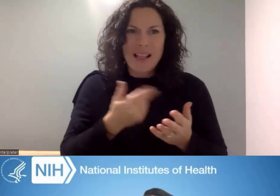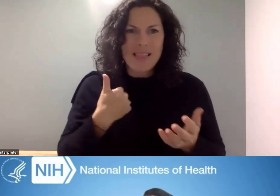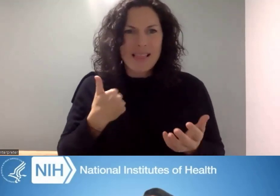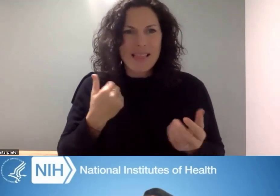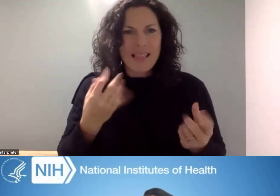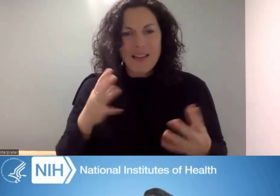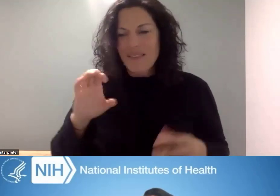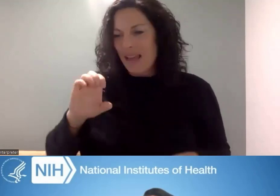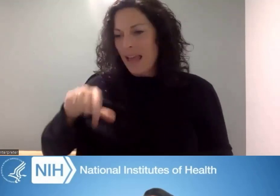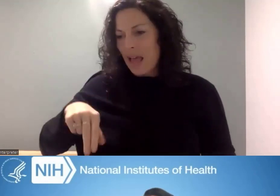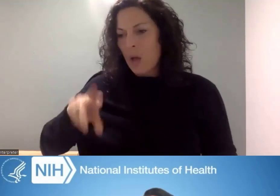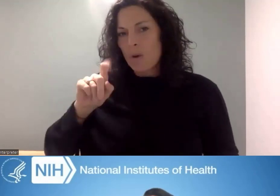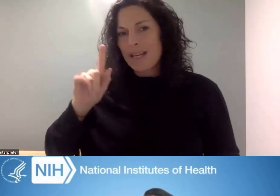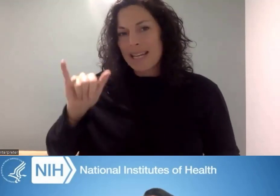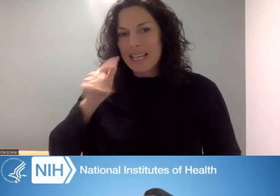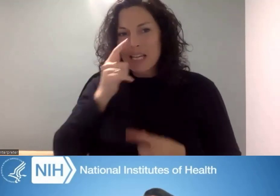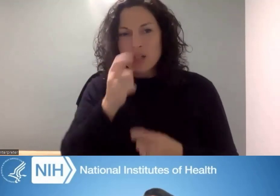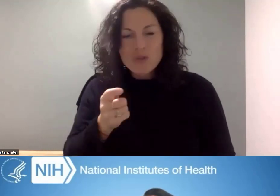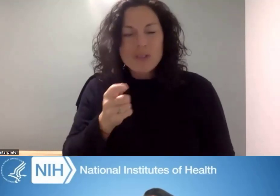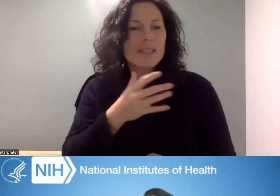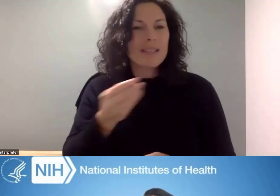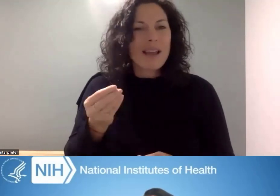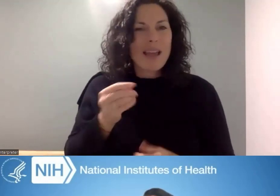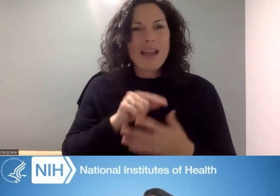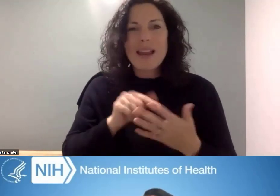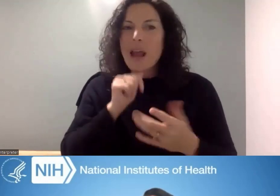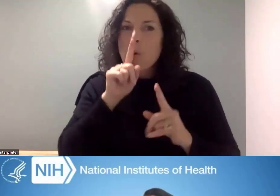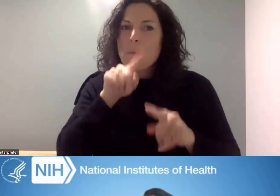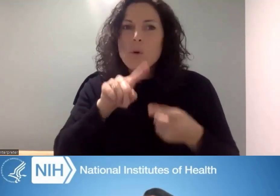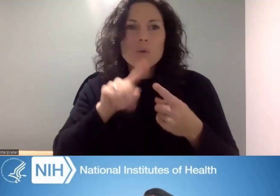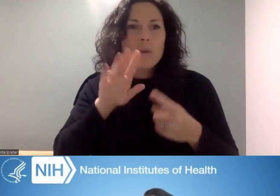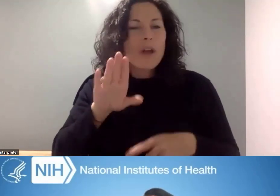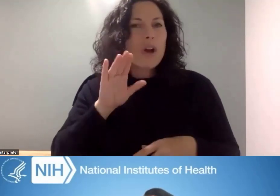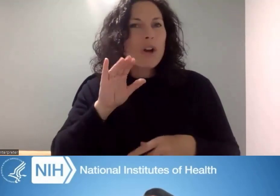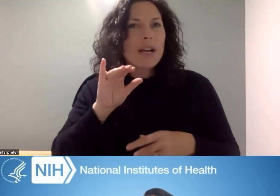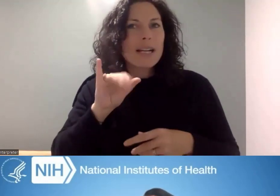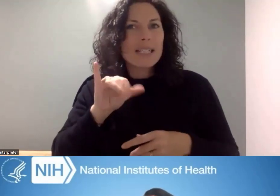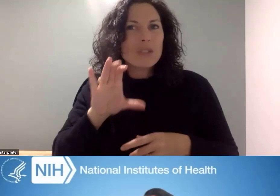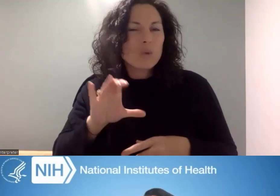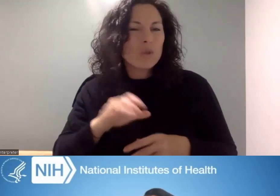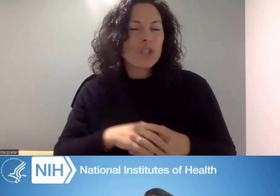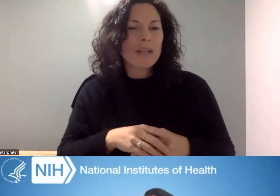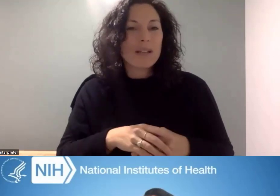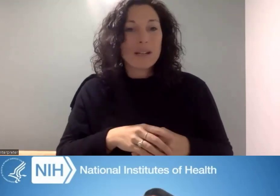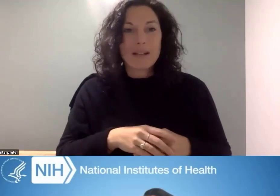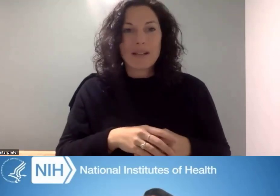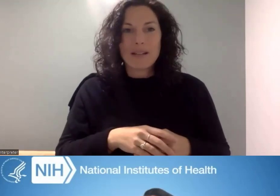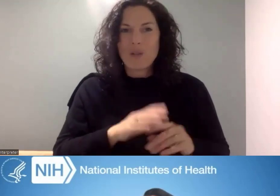and did not report it to their institution whereas ... so that was ...